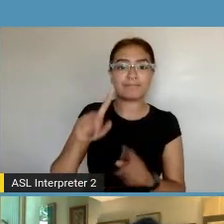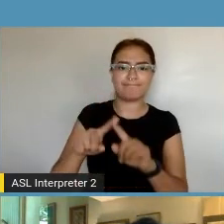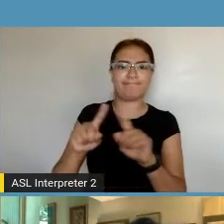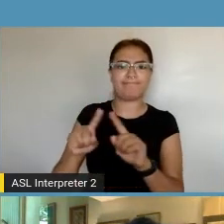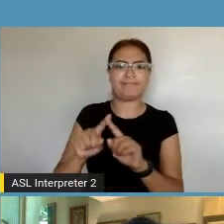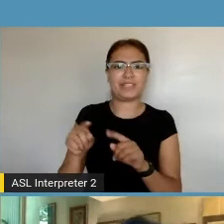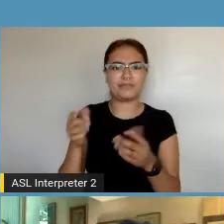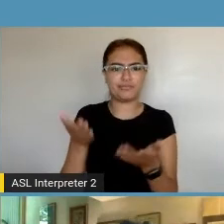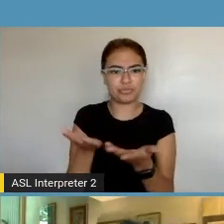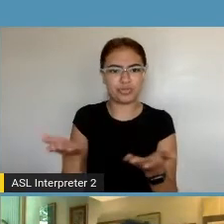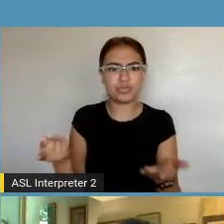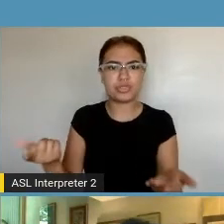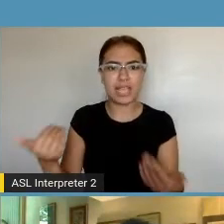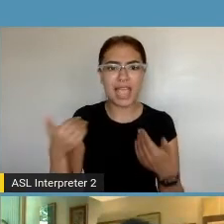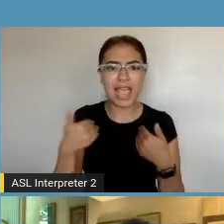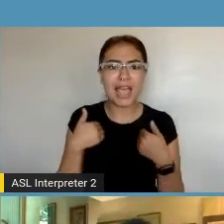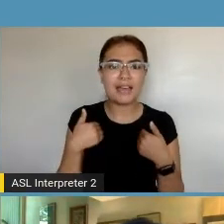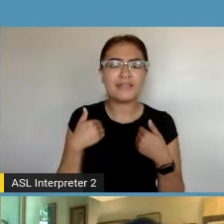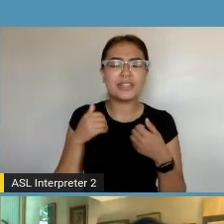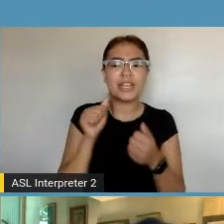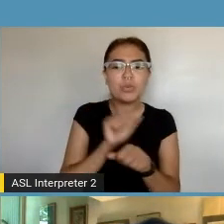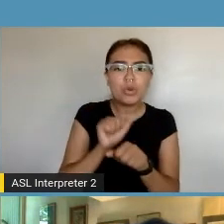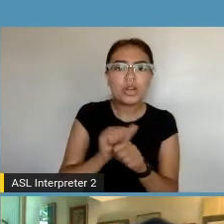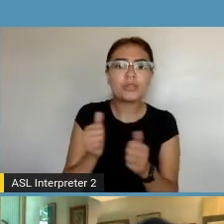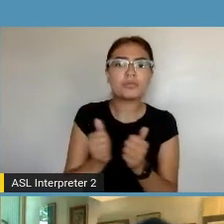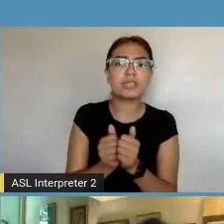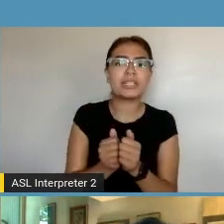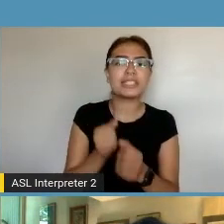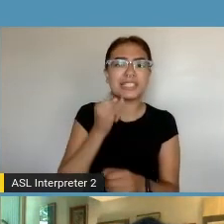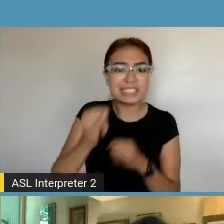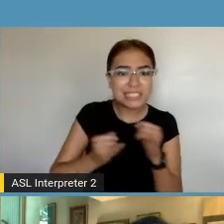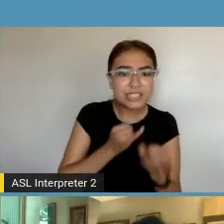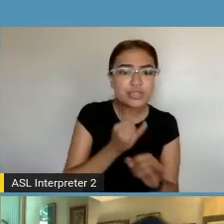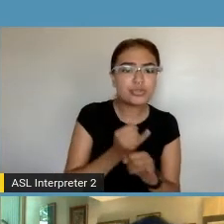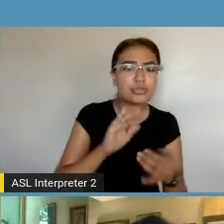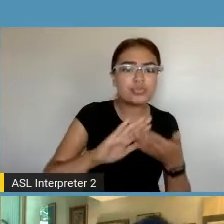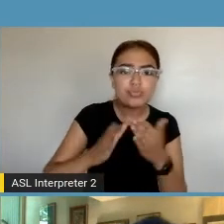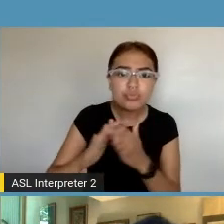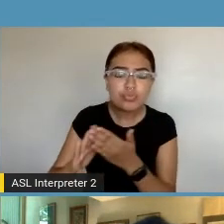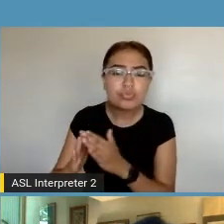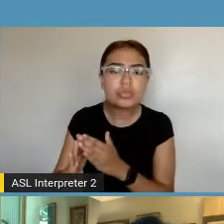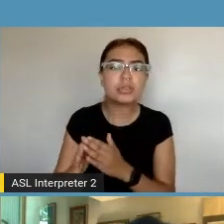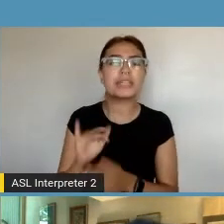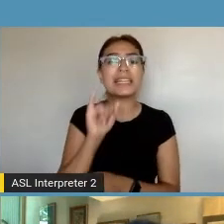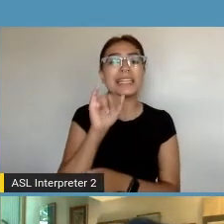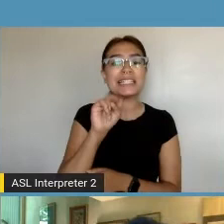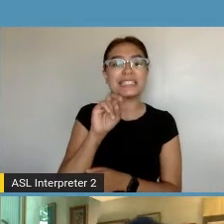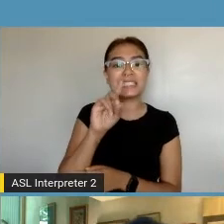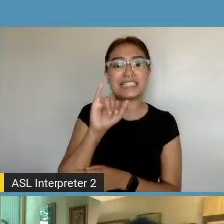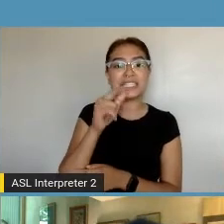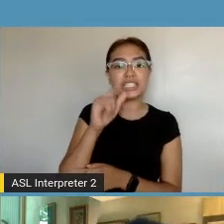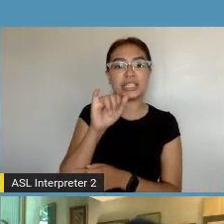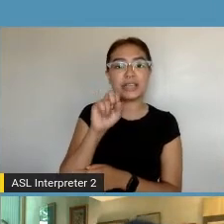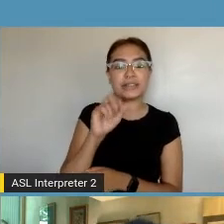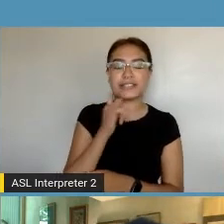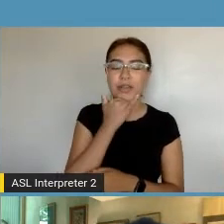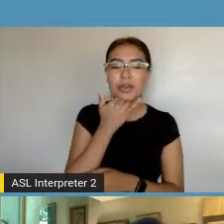with in digital cost cultures and committees, they are available, they offer classes webinars,